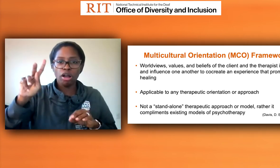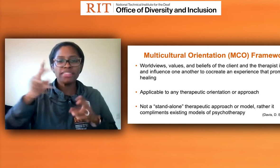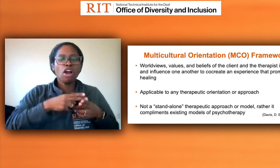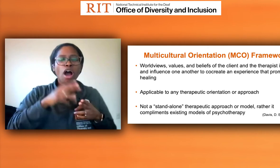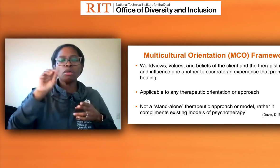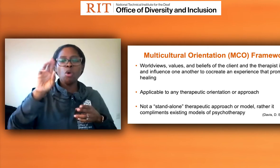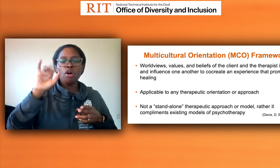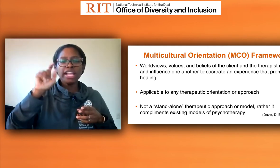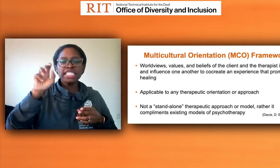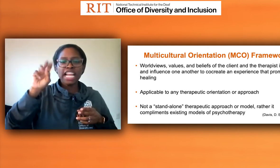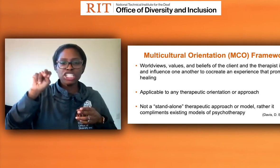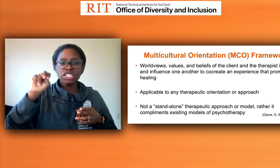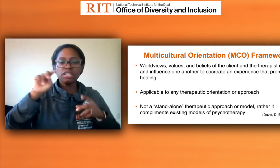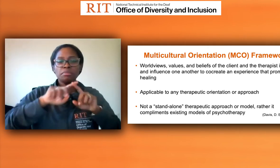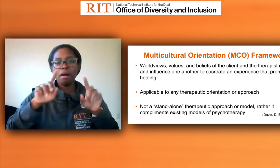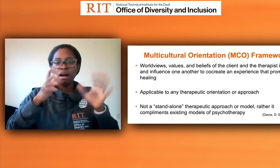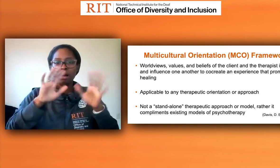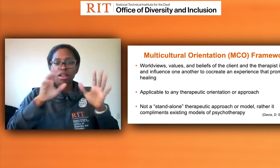There was a framework called orientation.